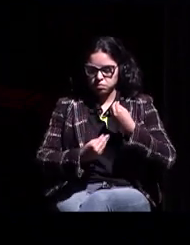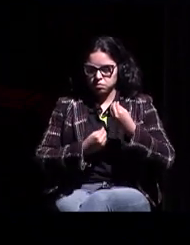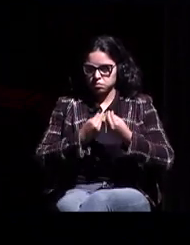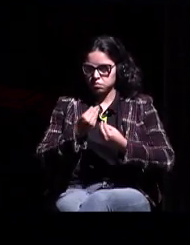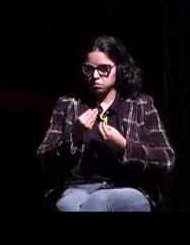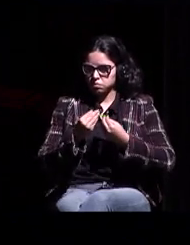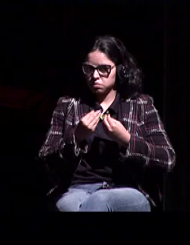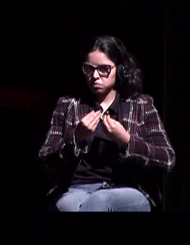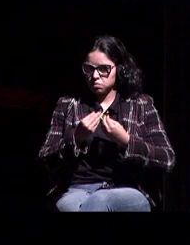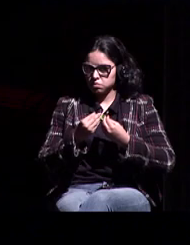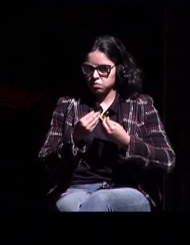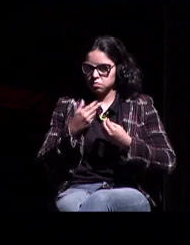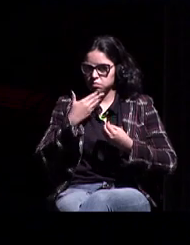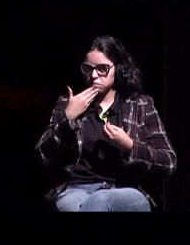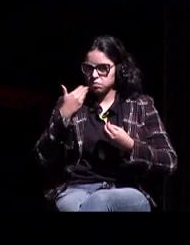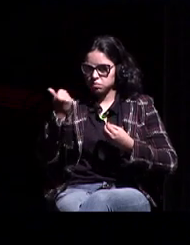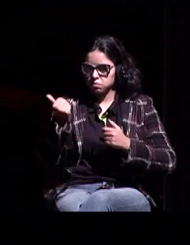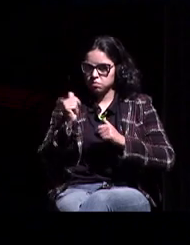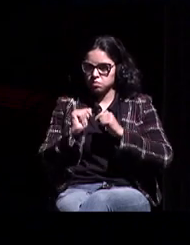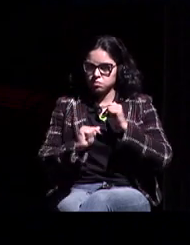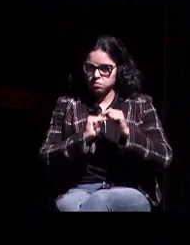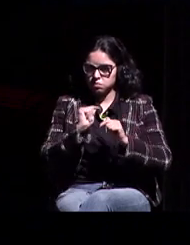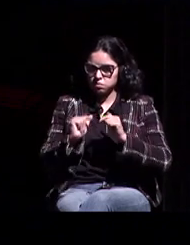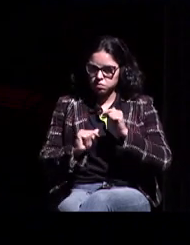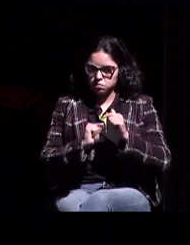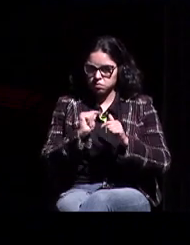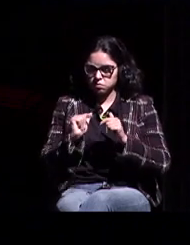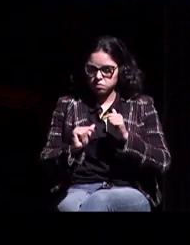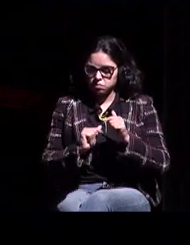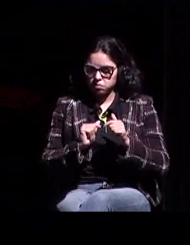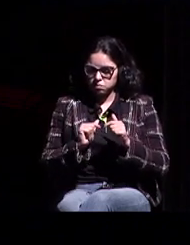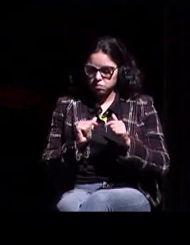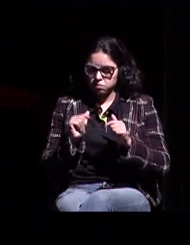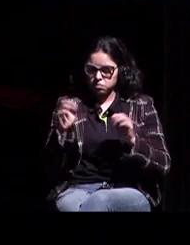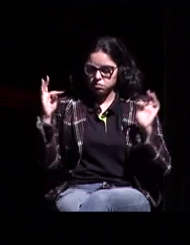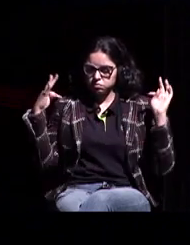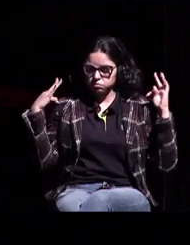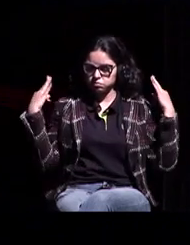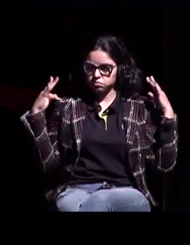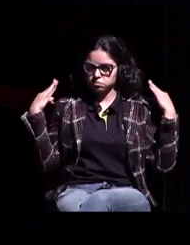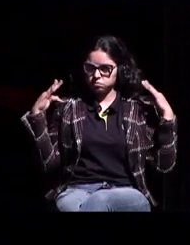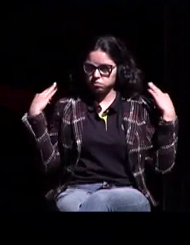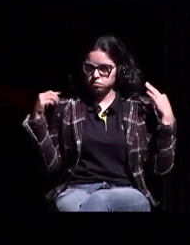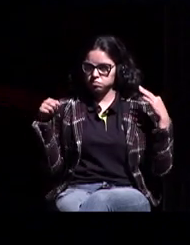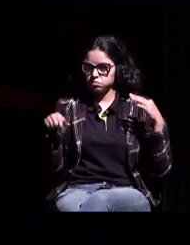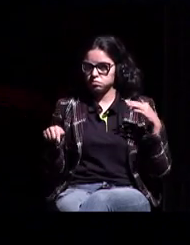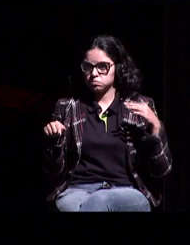more effective for tourism. This is the line of thought prevailing in the academia